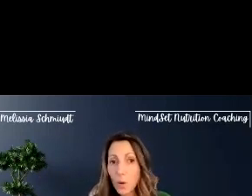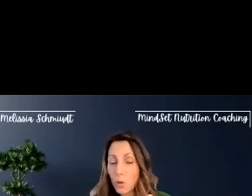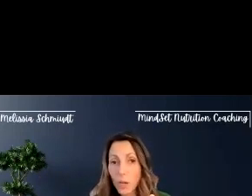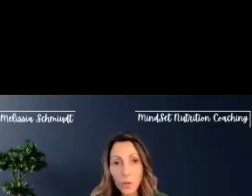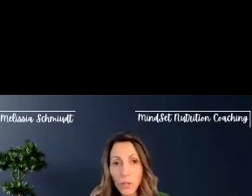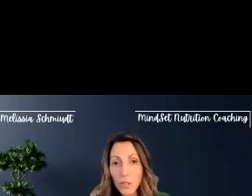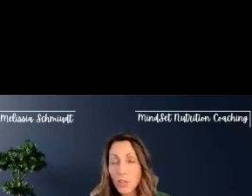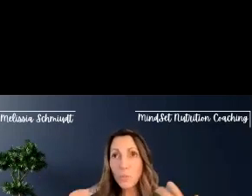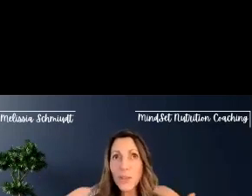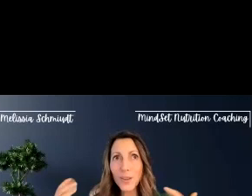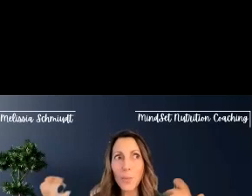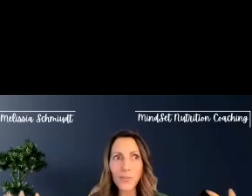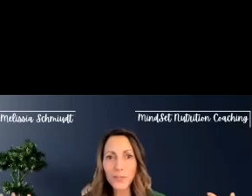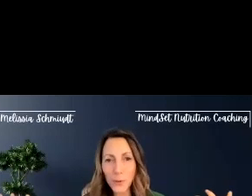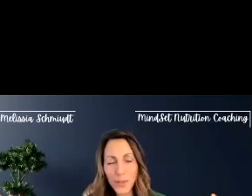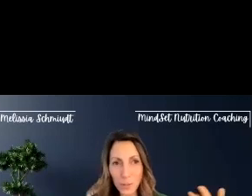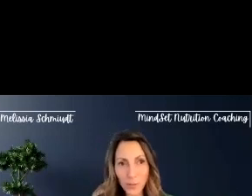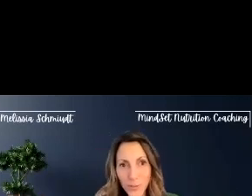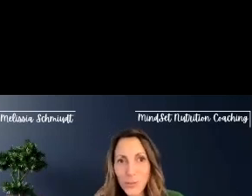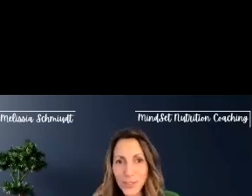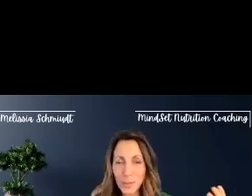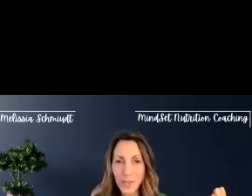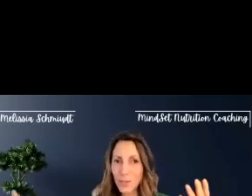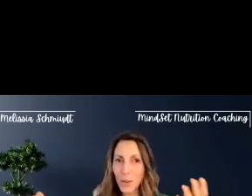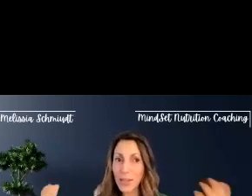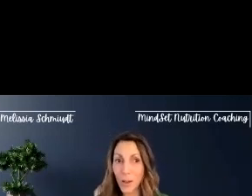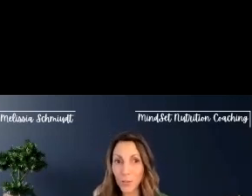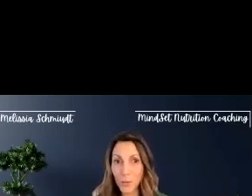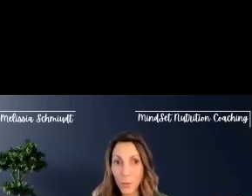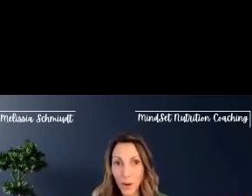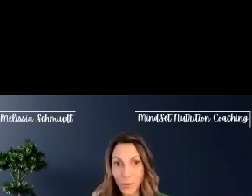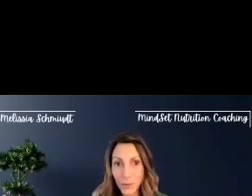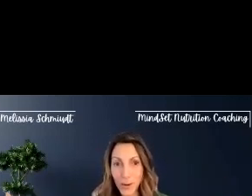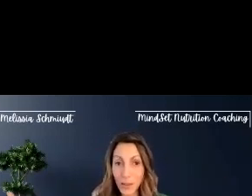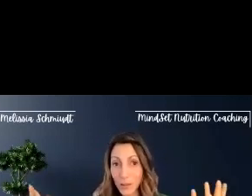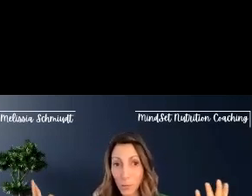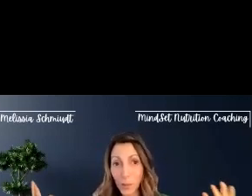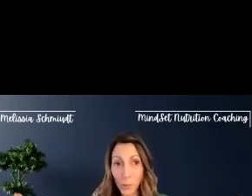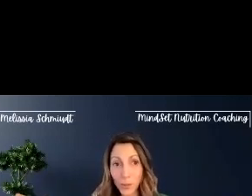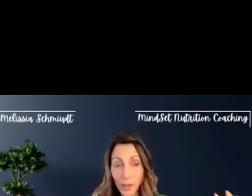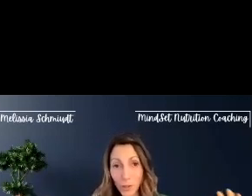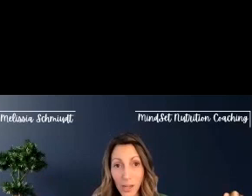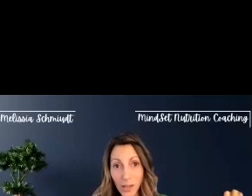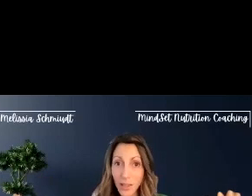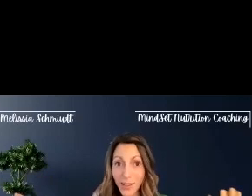So just because a breakfast food is a breakfast food doesn't mean you can't eat other foods for breakfast. Around the world, they don't eat eggs.